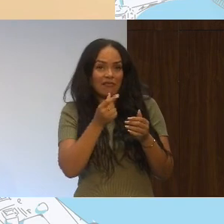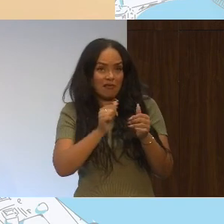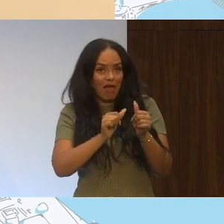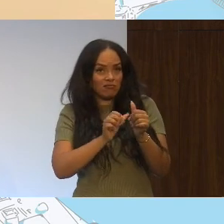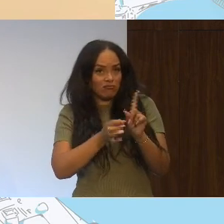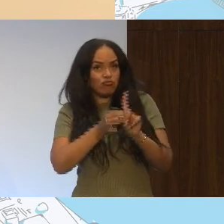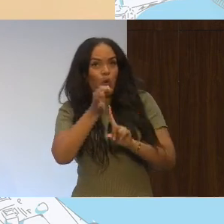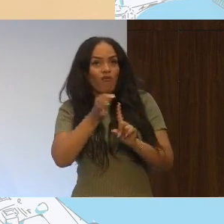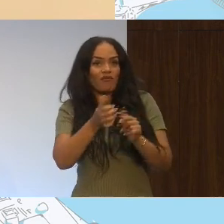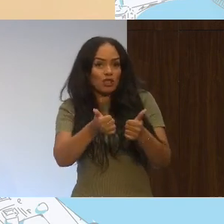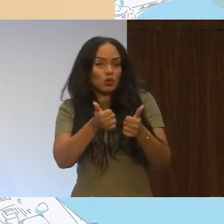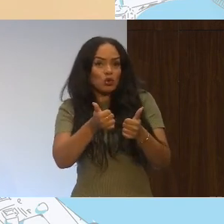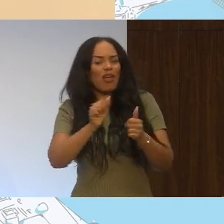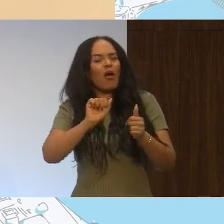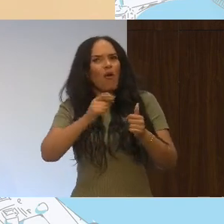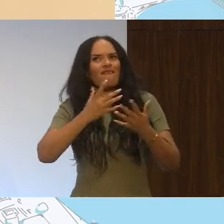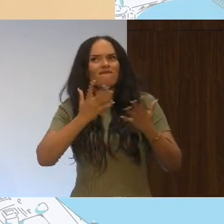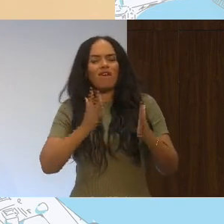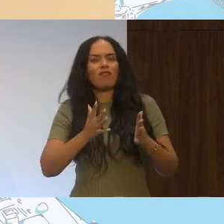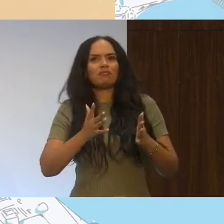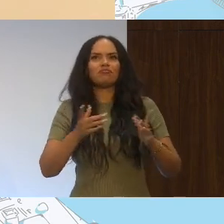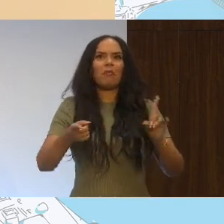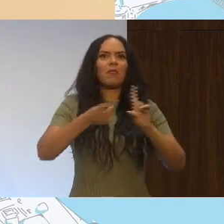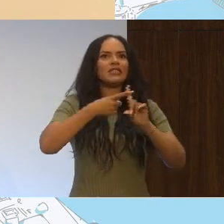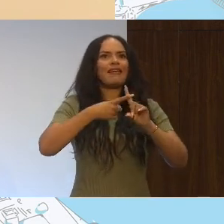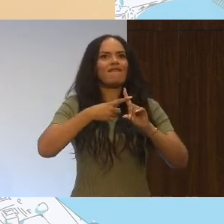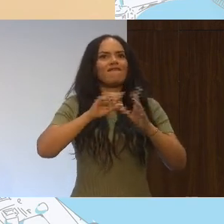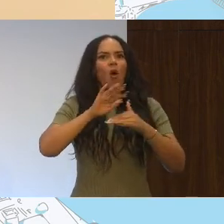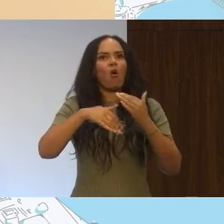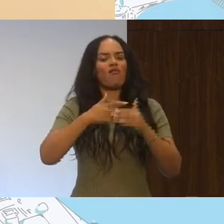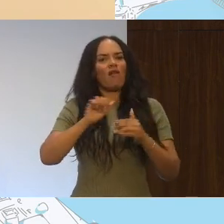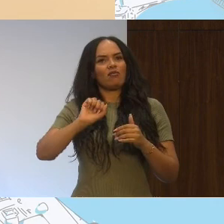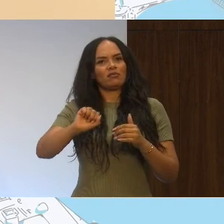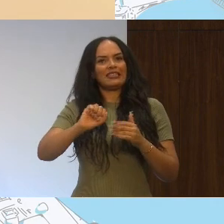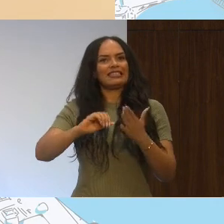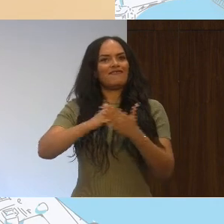So that's one of the optimistic sort of spin outs from the development of the g pants.